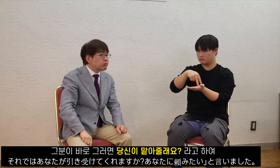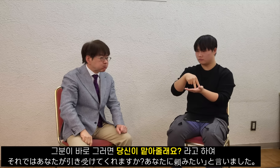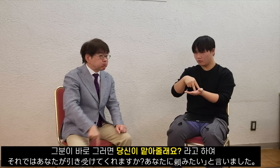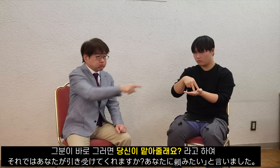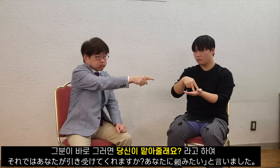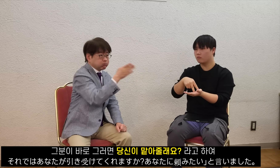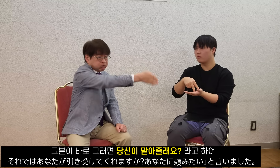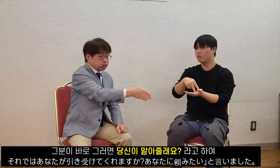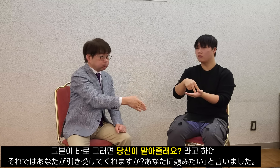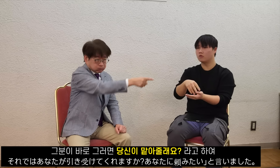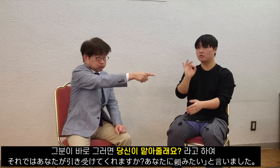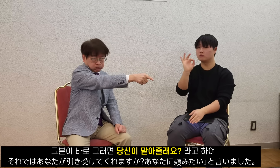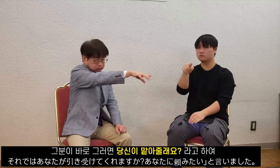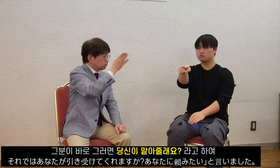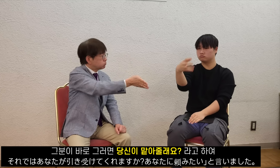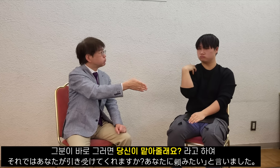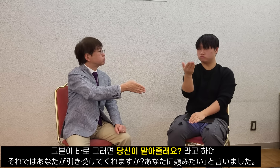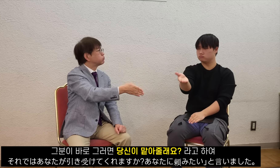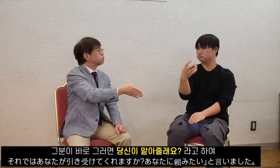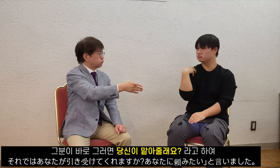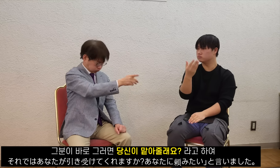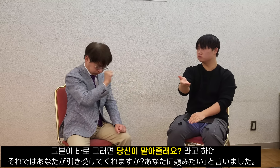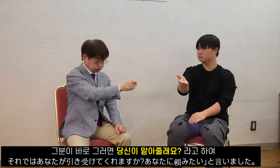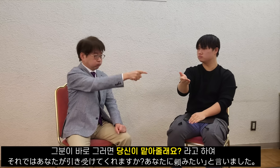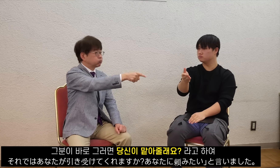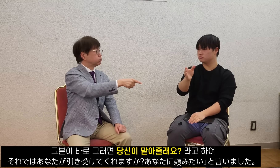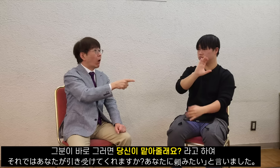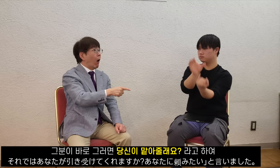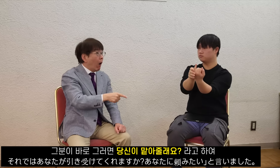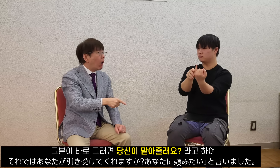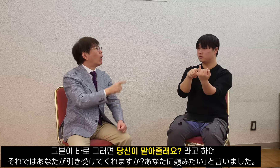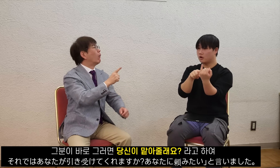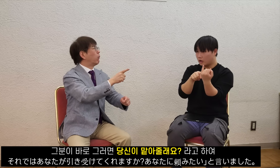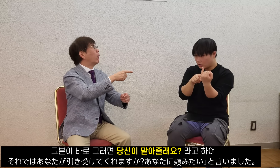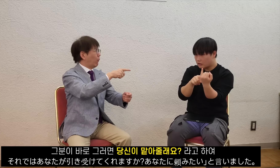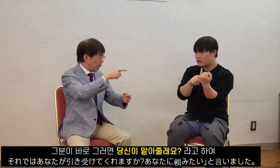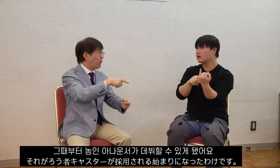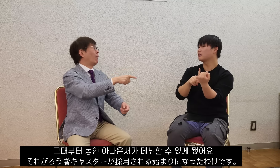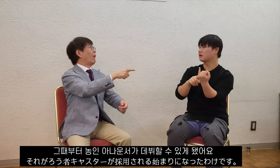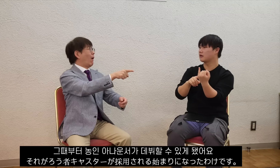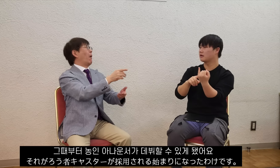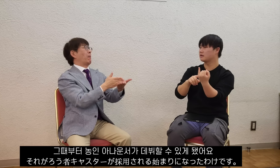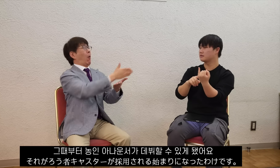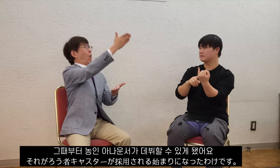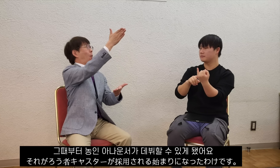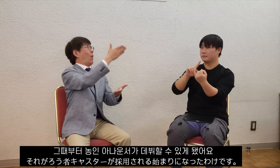and she told the woman right away. "Then will you take over?"